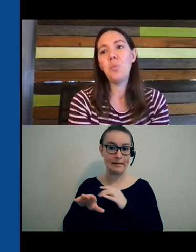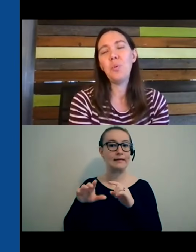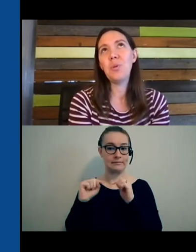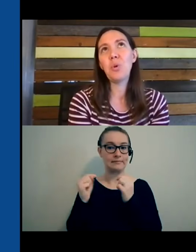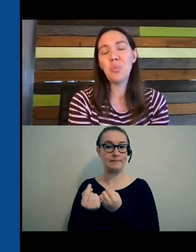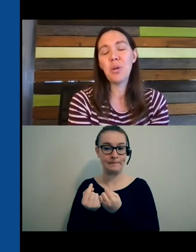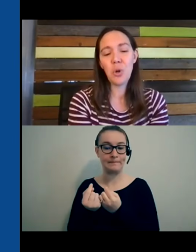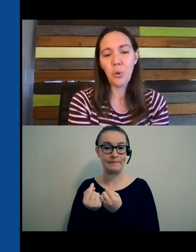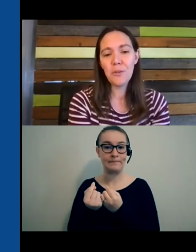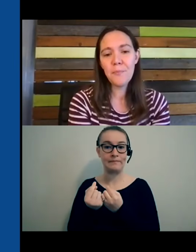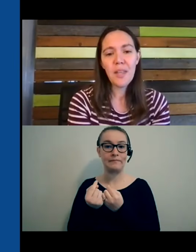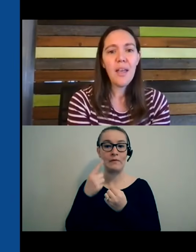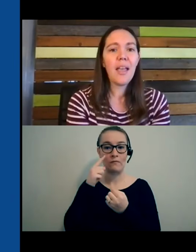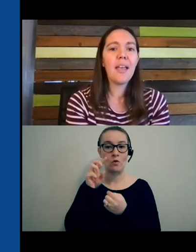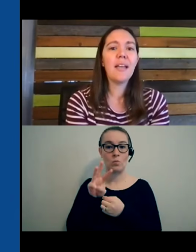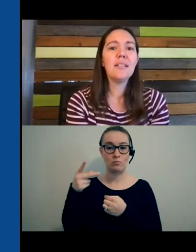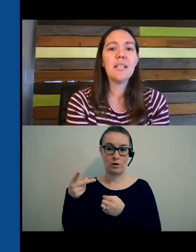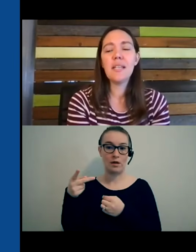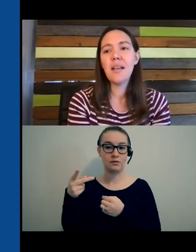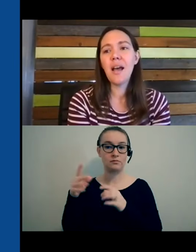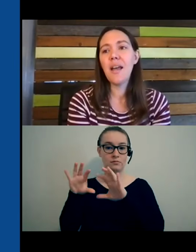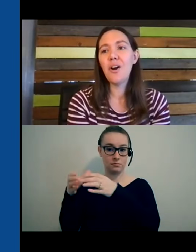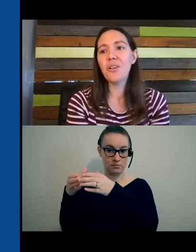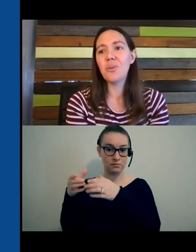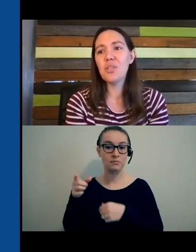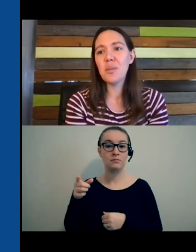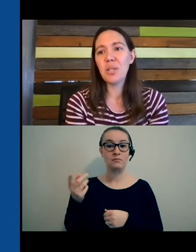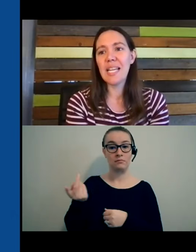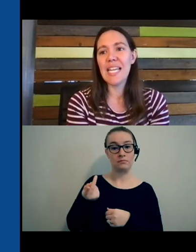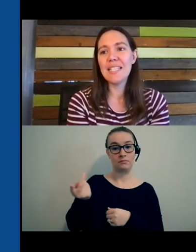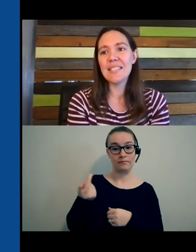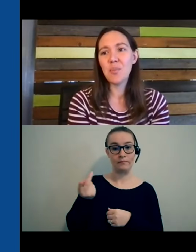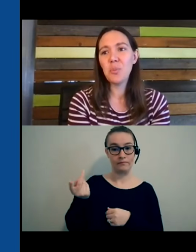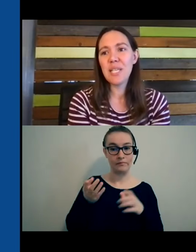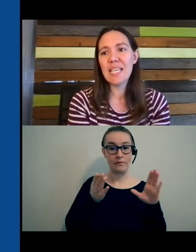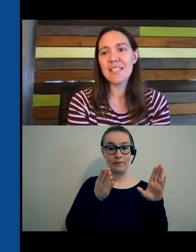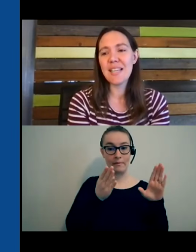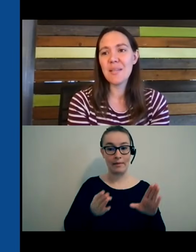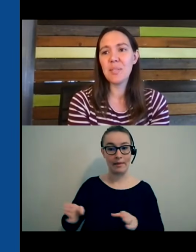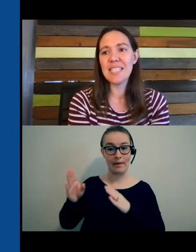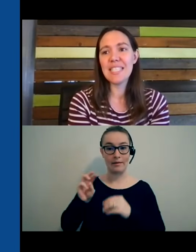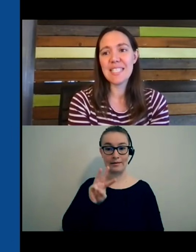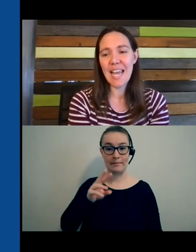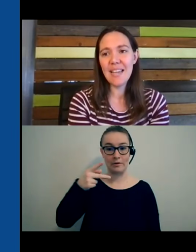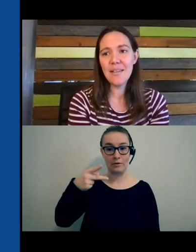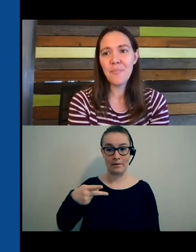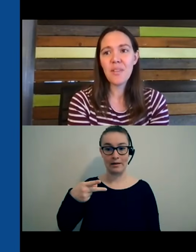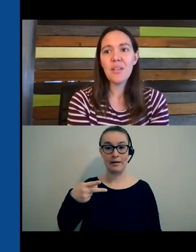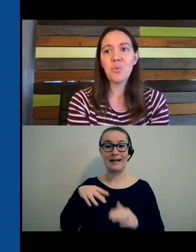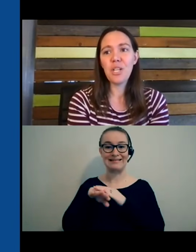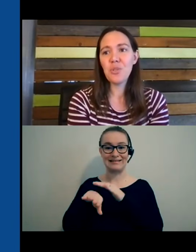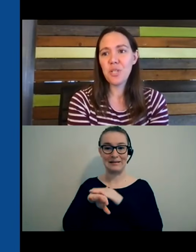in the WordPress core. And he and I are going to be planning WP Accessibility Day 2022.